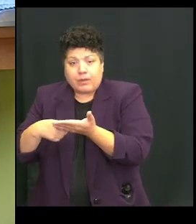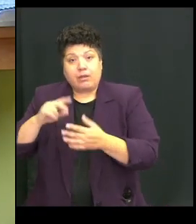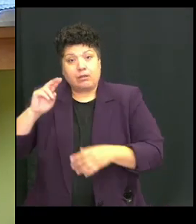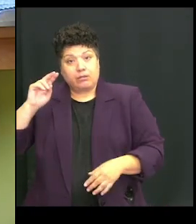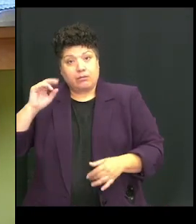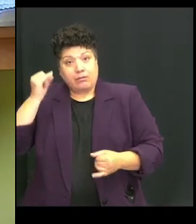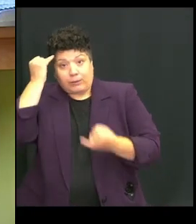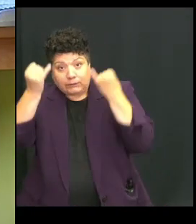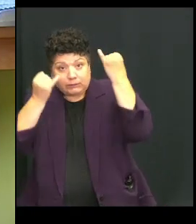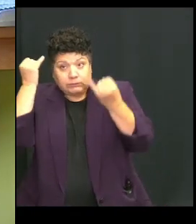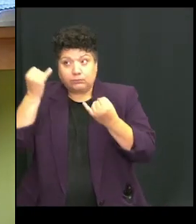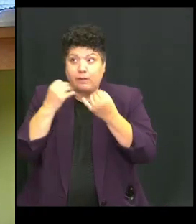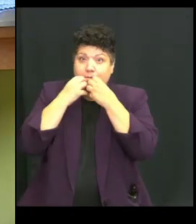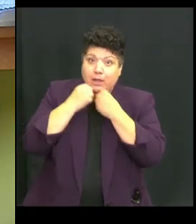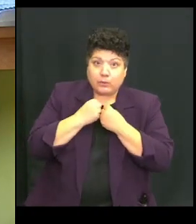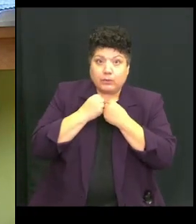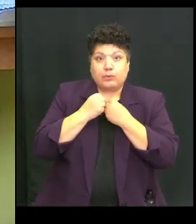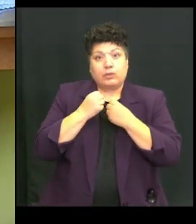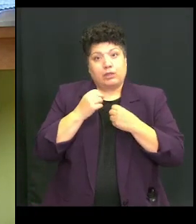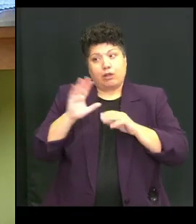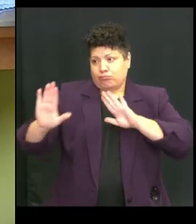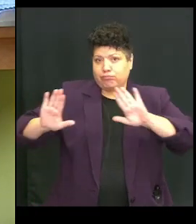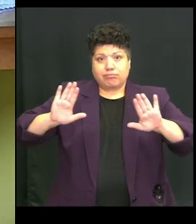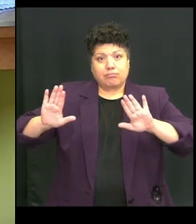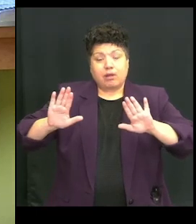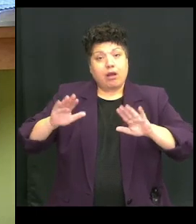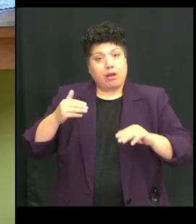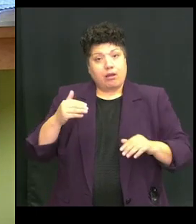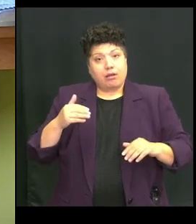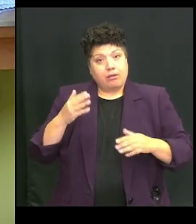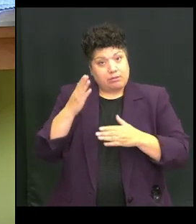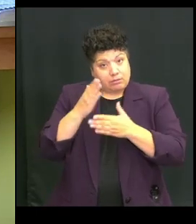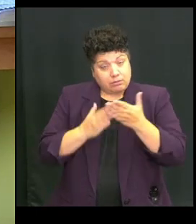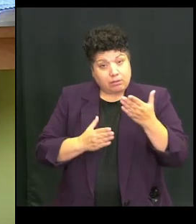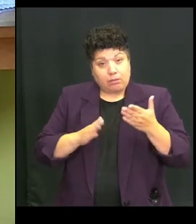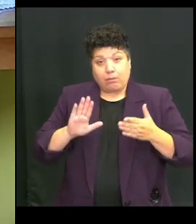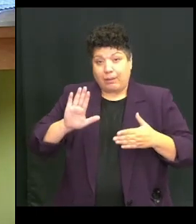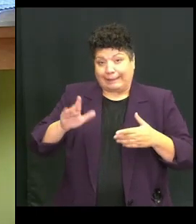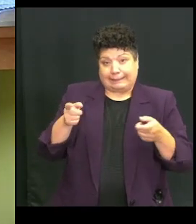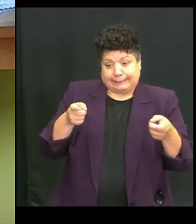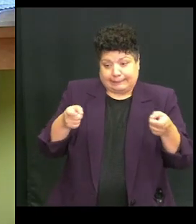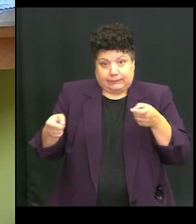But we can manage the potential bad consequences of that polarization.